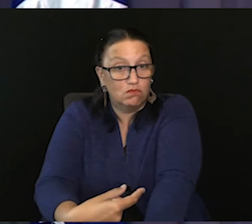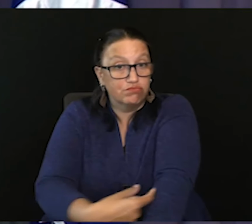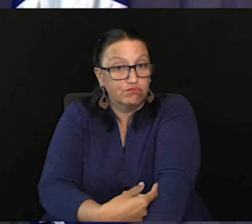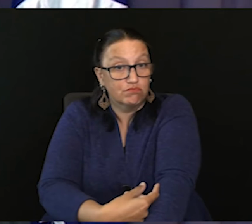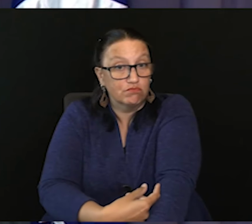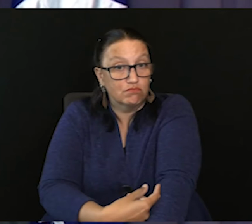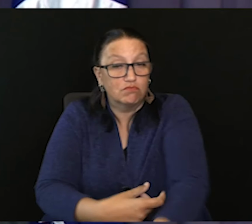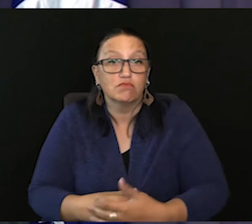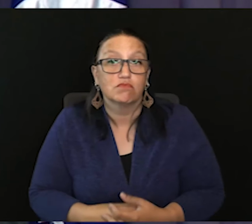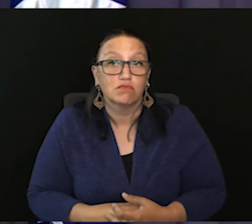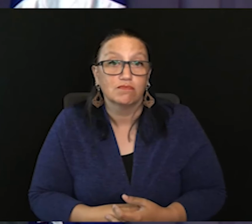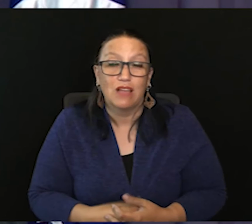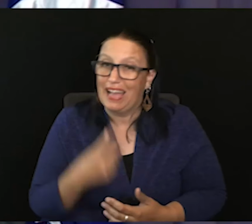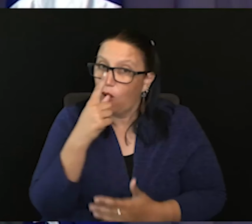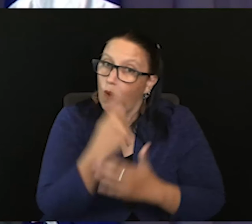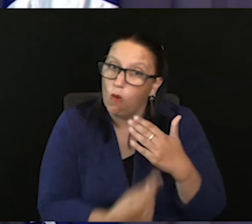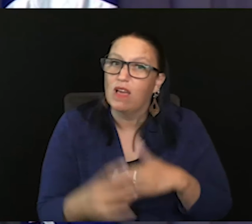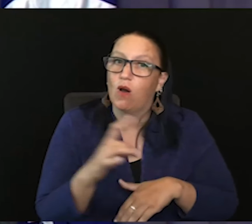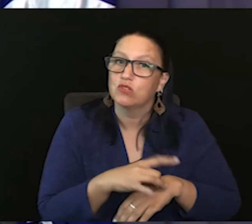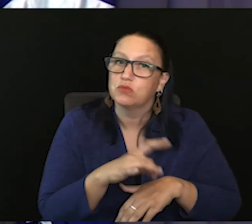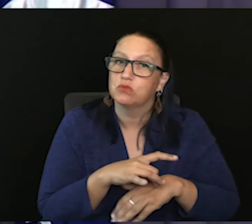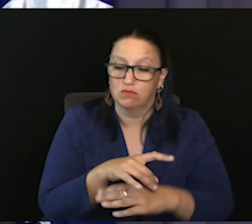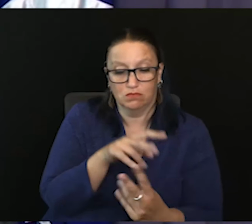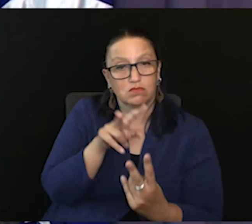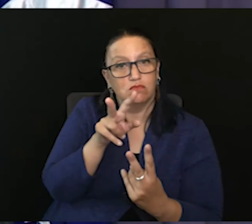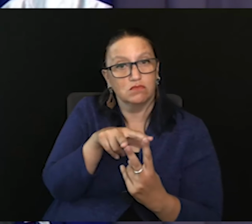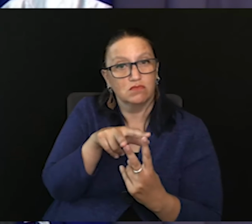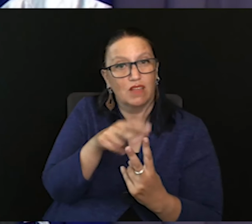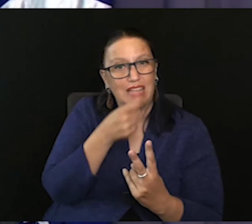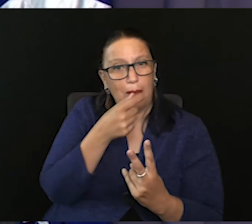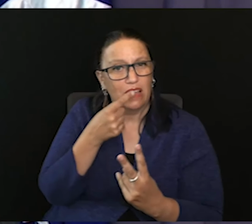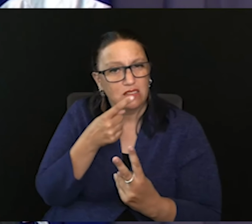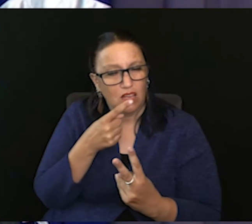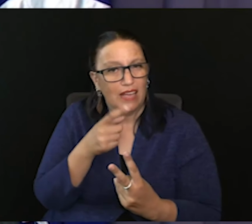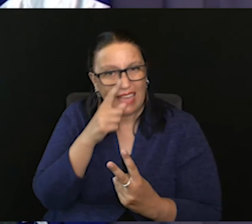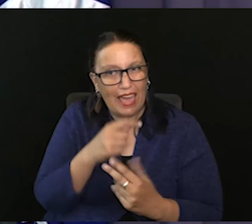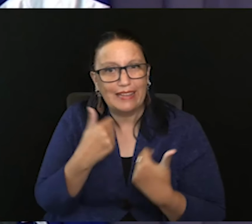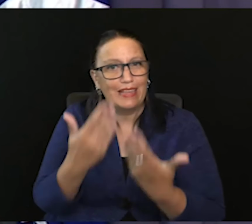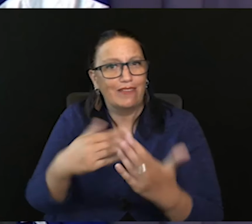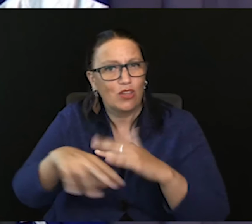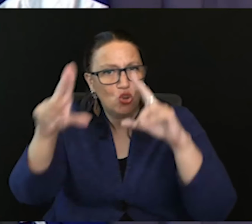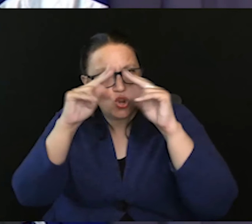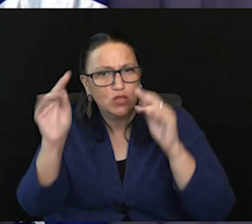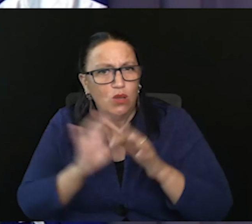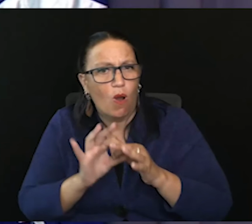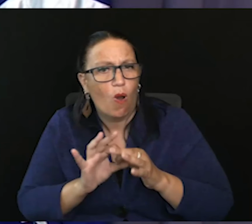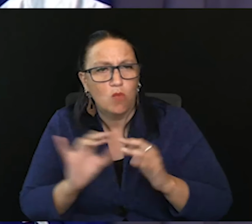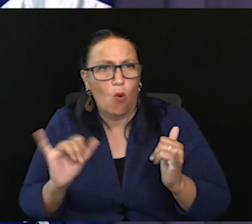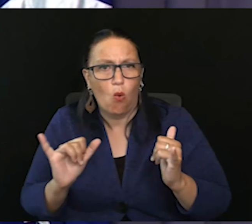the advantage of being able to say being applied orally, for example, within residential aged care. The final thing that doctors will have